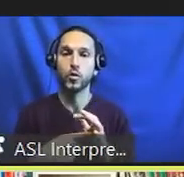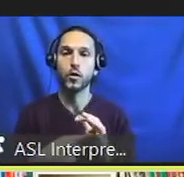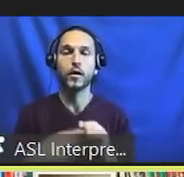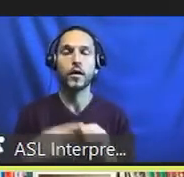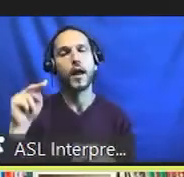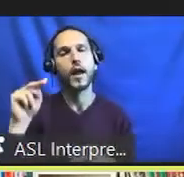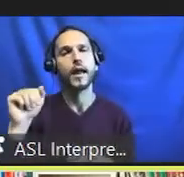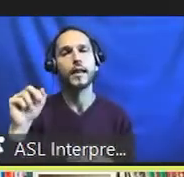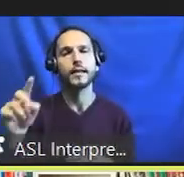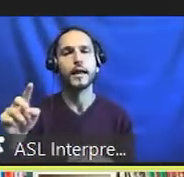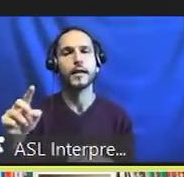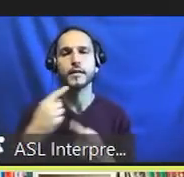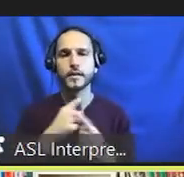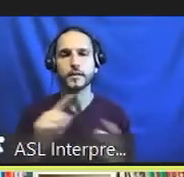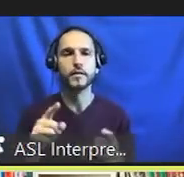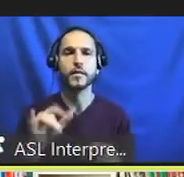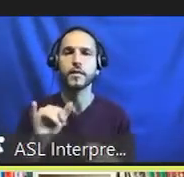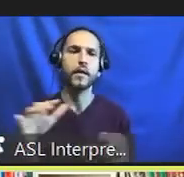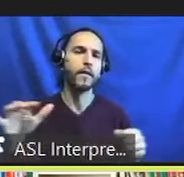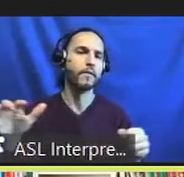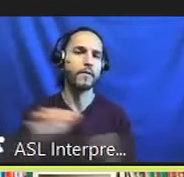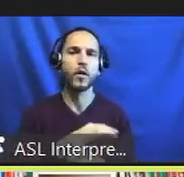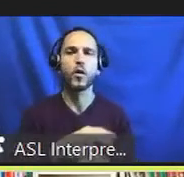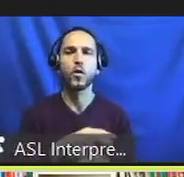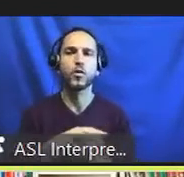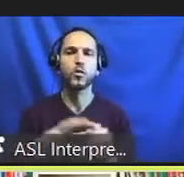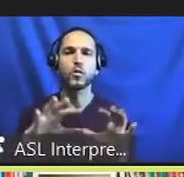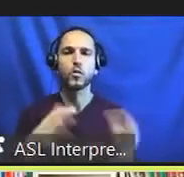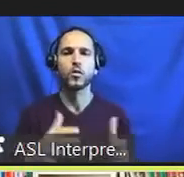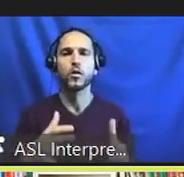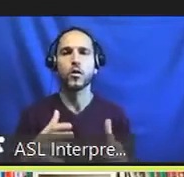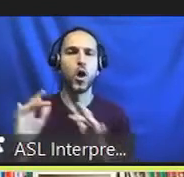"the most comprehensive set of online accessibility